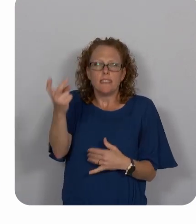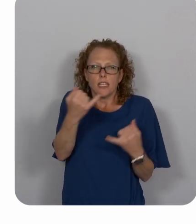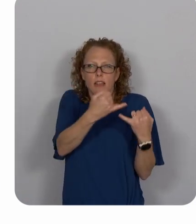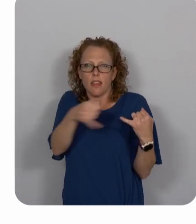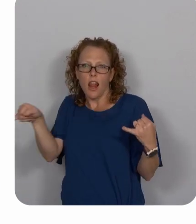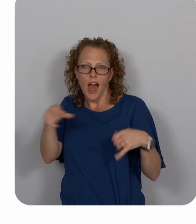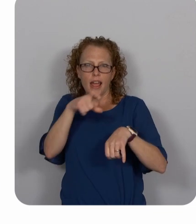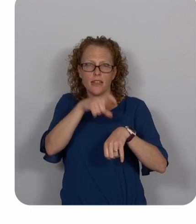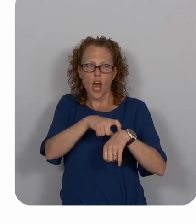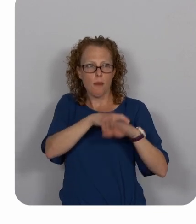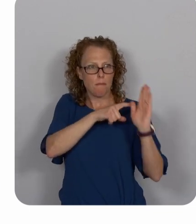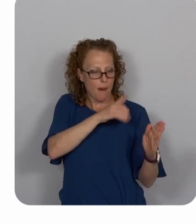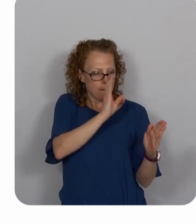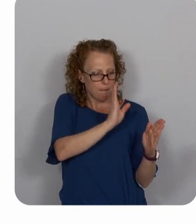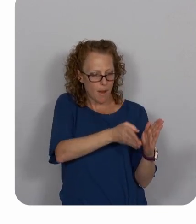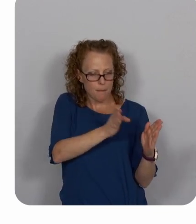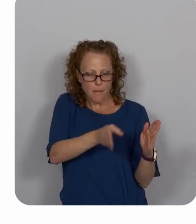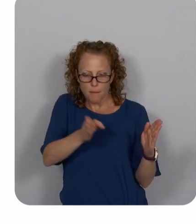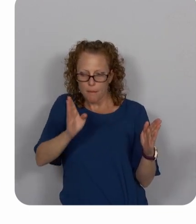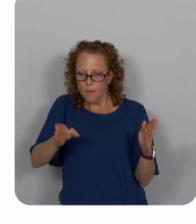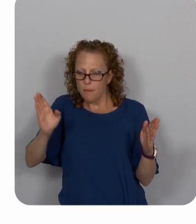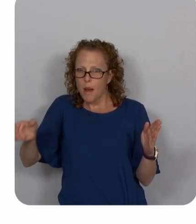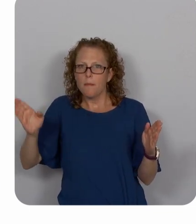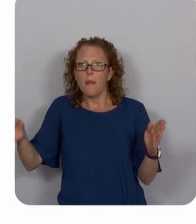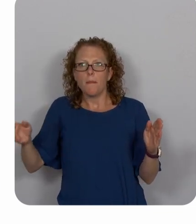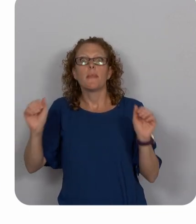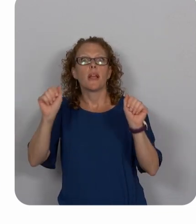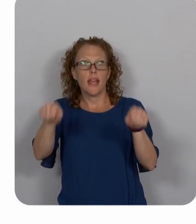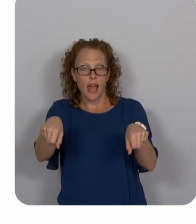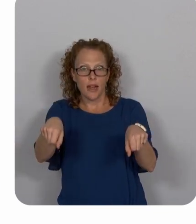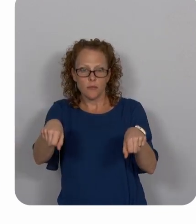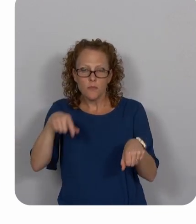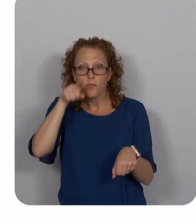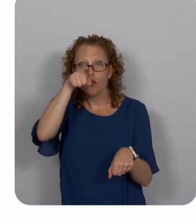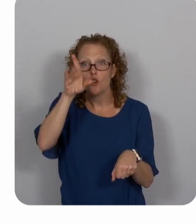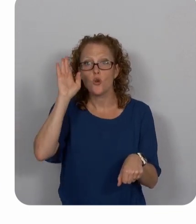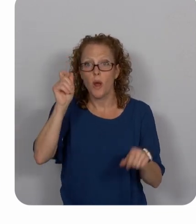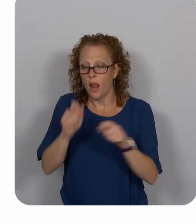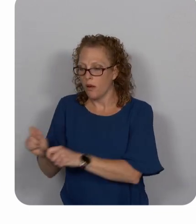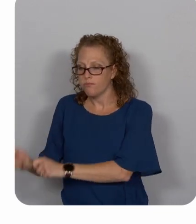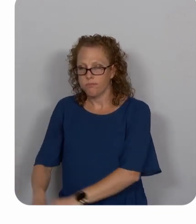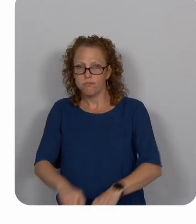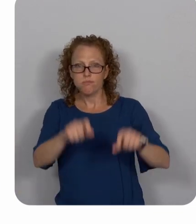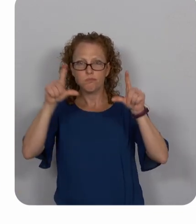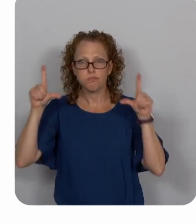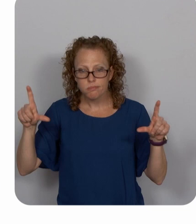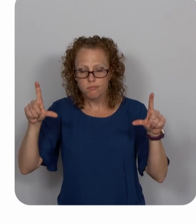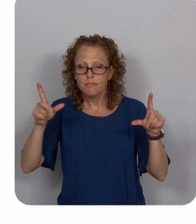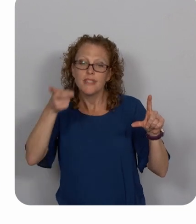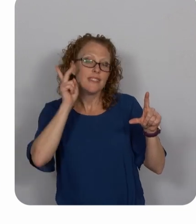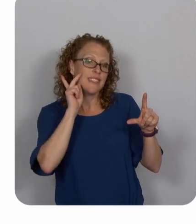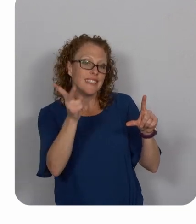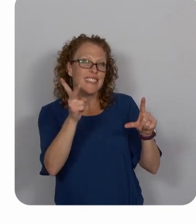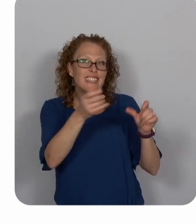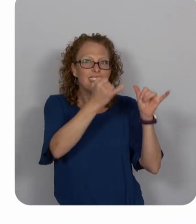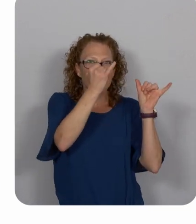Let’s take a look at this project. When you open the Timeline Editor interface, you'll see all the individual animation clips.